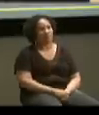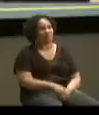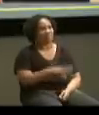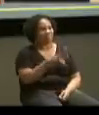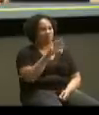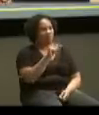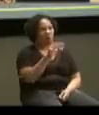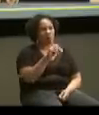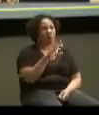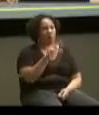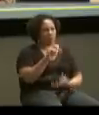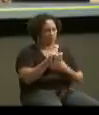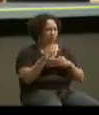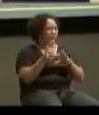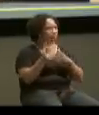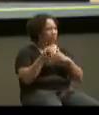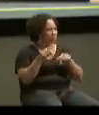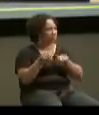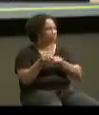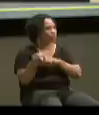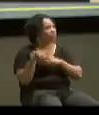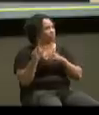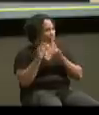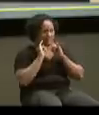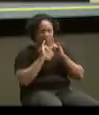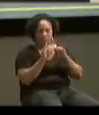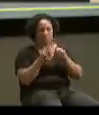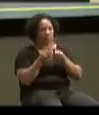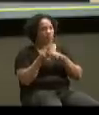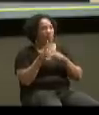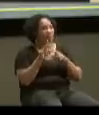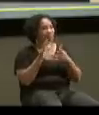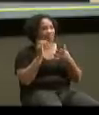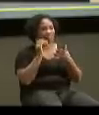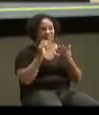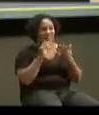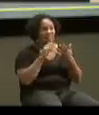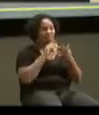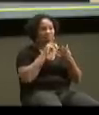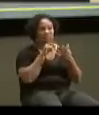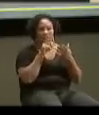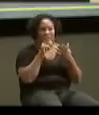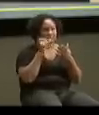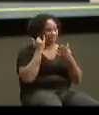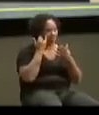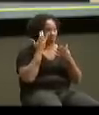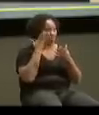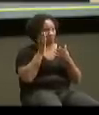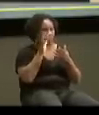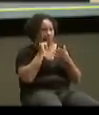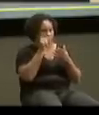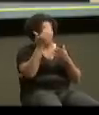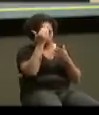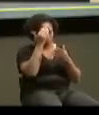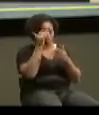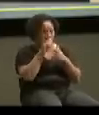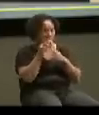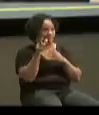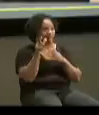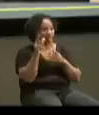THEY'RE THE ONES WHO ARE DOING THIS, TOO. YOU'D HAVE TO REALLY BE UNDER A ROCK IF YOU'RE NOT AWARE OF THE